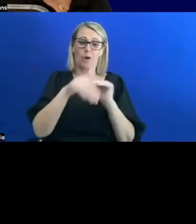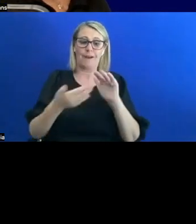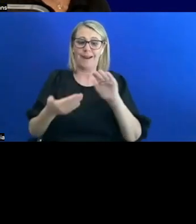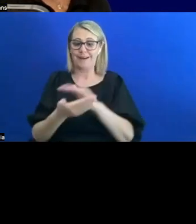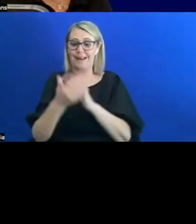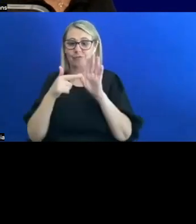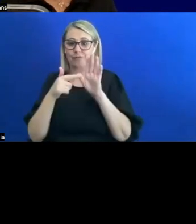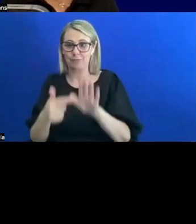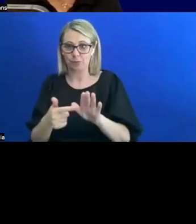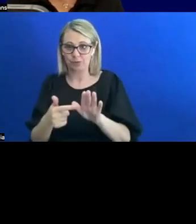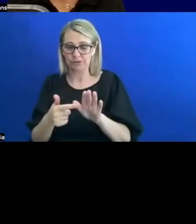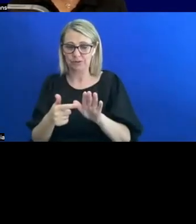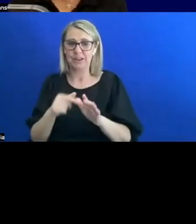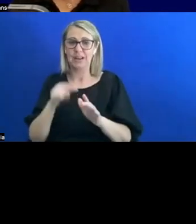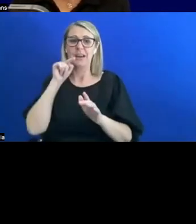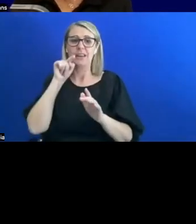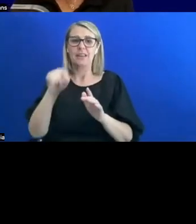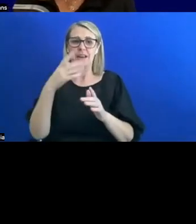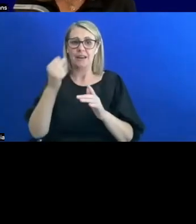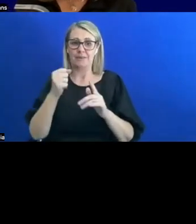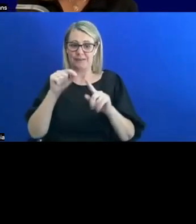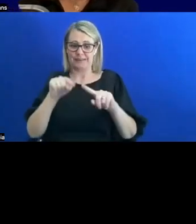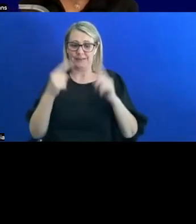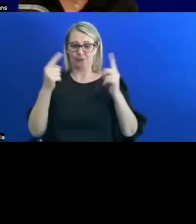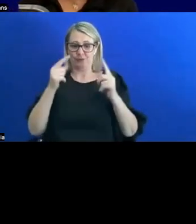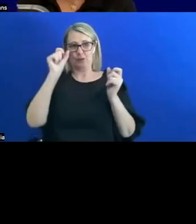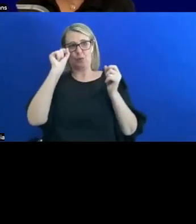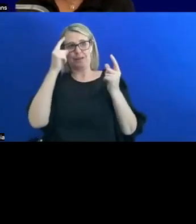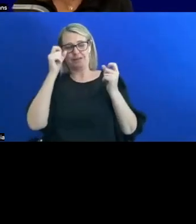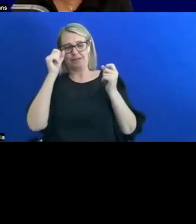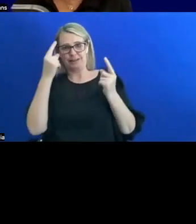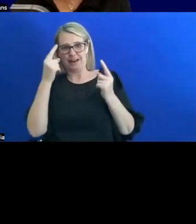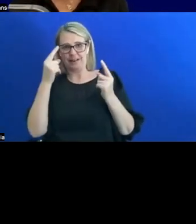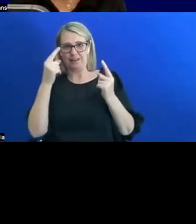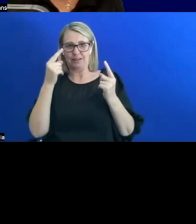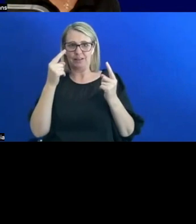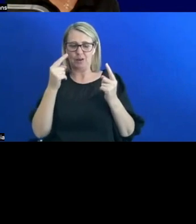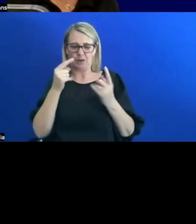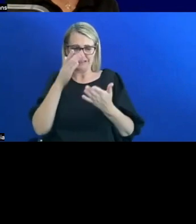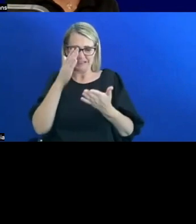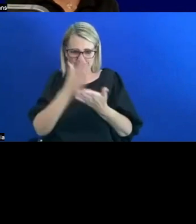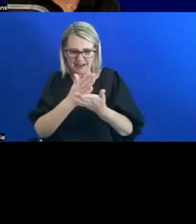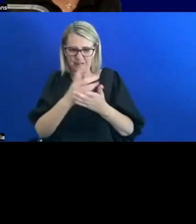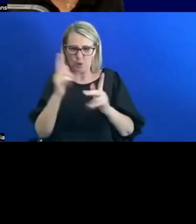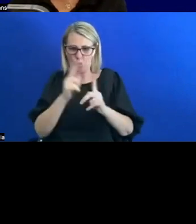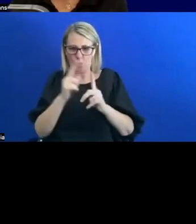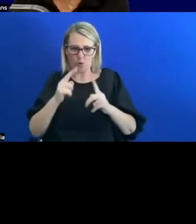difficulty in discriminating or pinpointing exactly what internal sensations they are